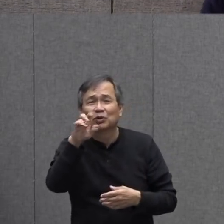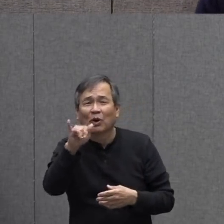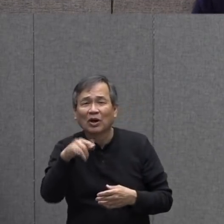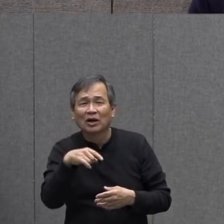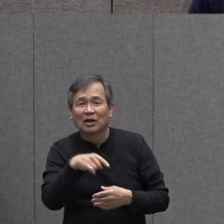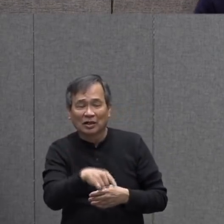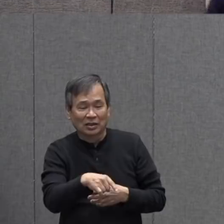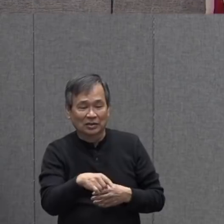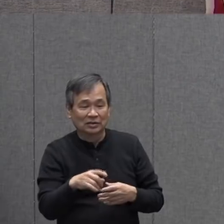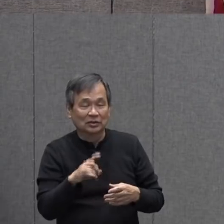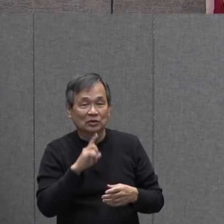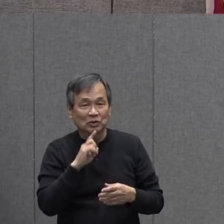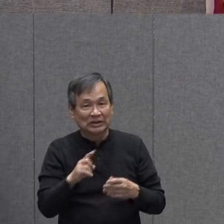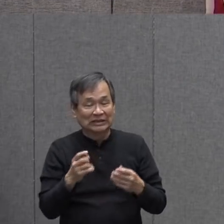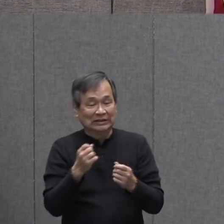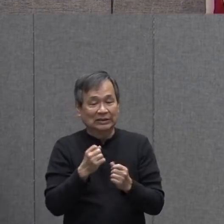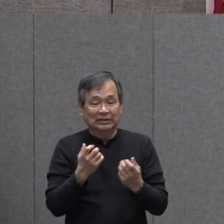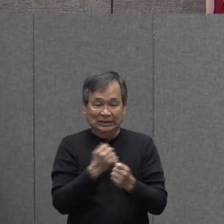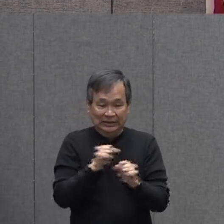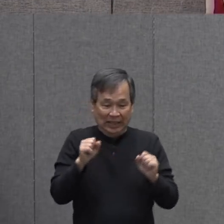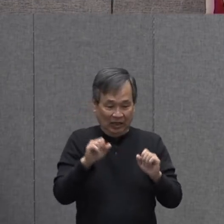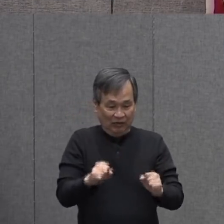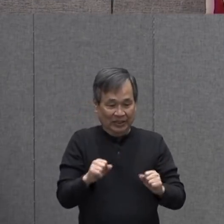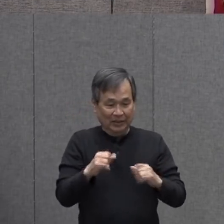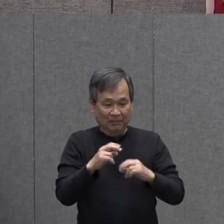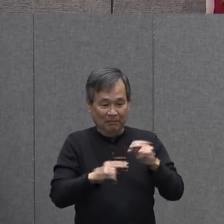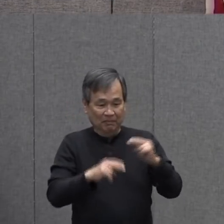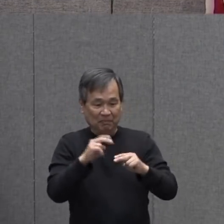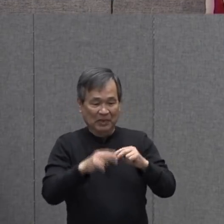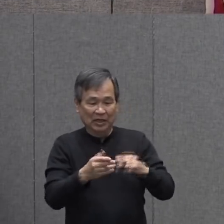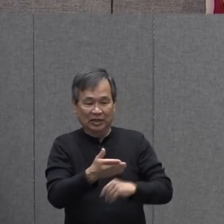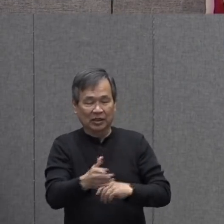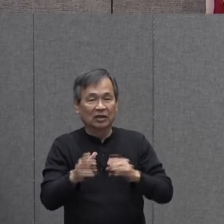a lot safer and easier for us to build something and take it apart.